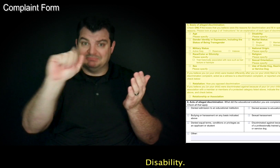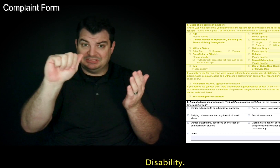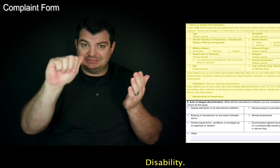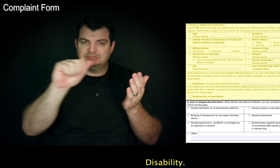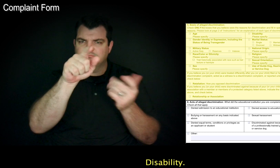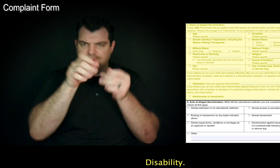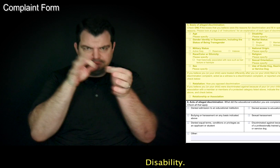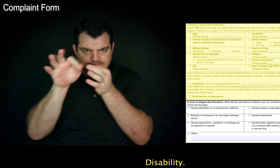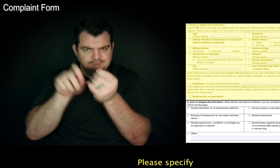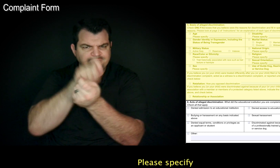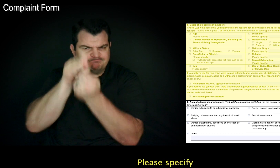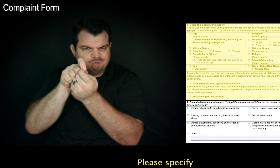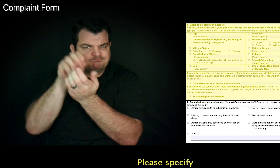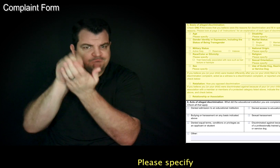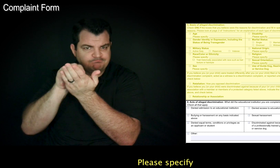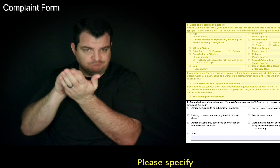Disability. Please specify